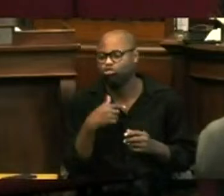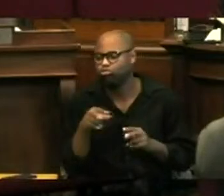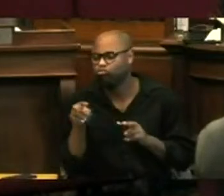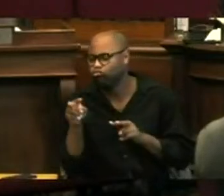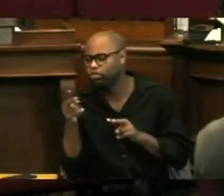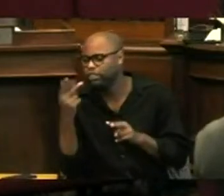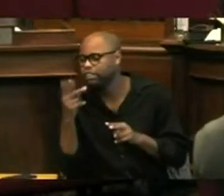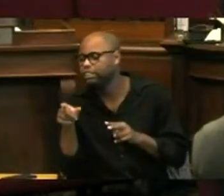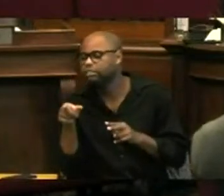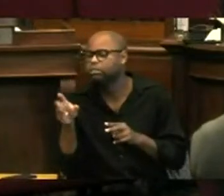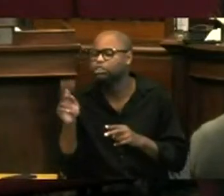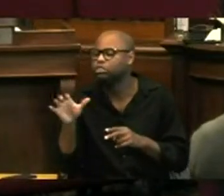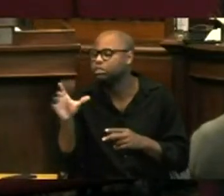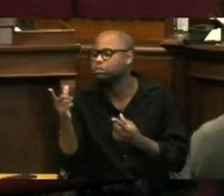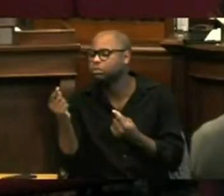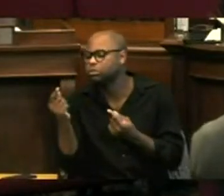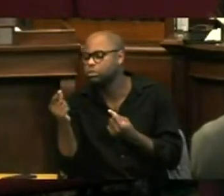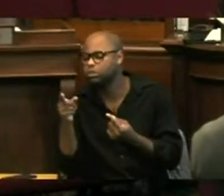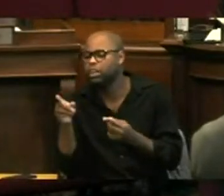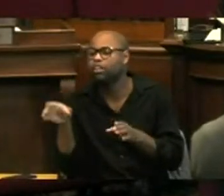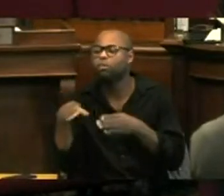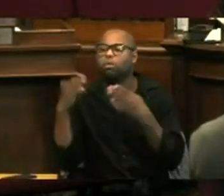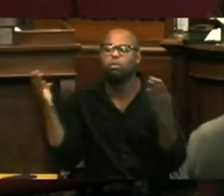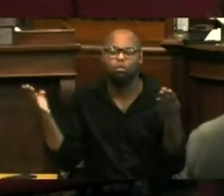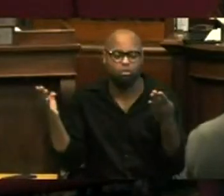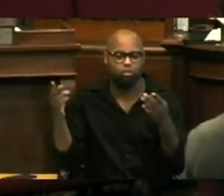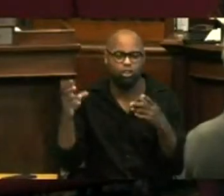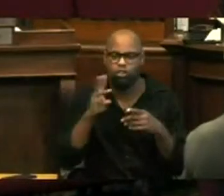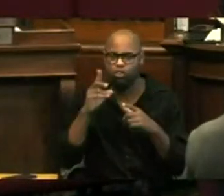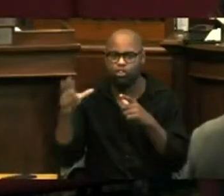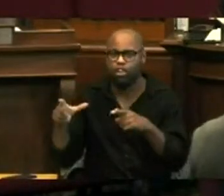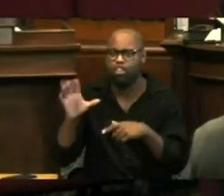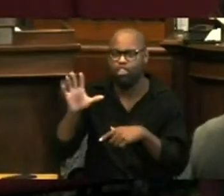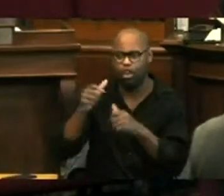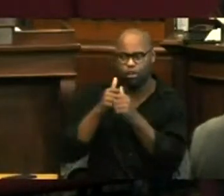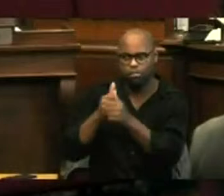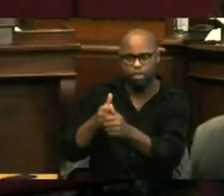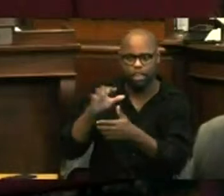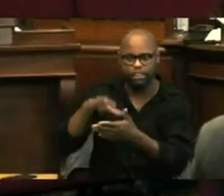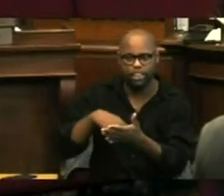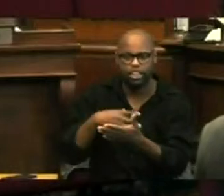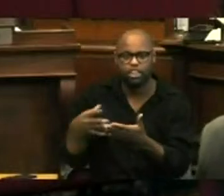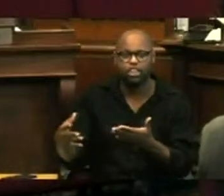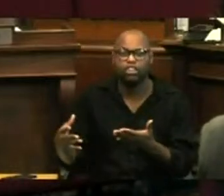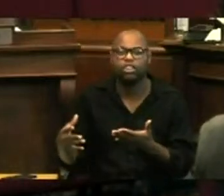where? And I always look at what New York City does. They have an